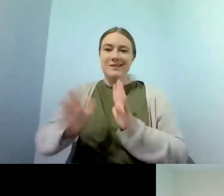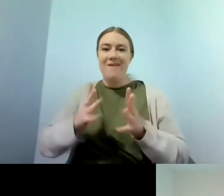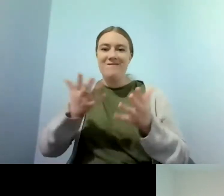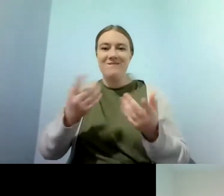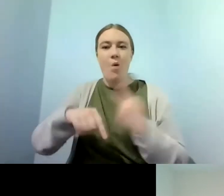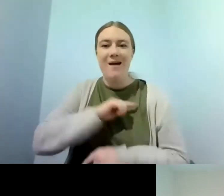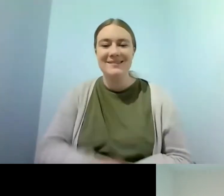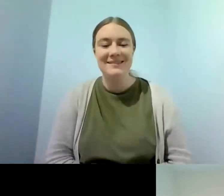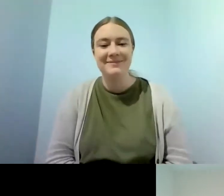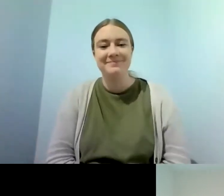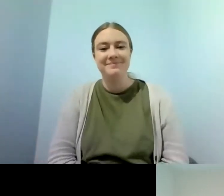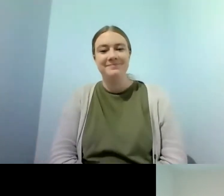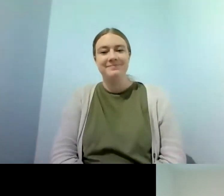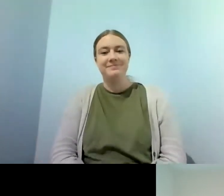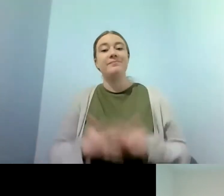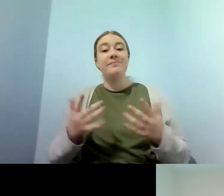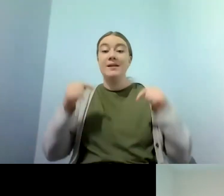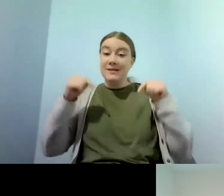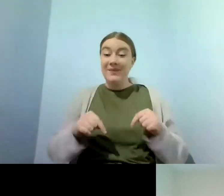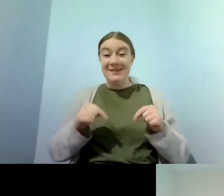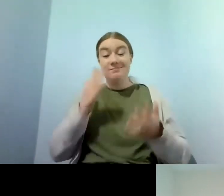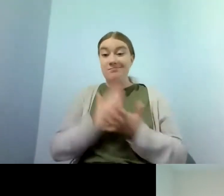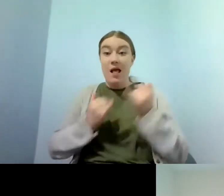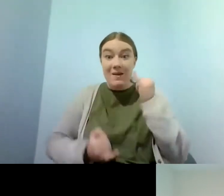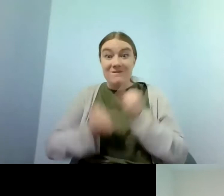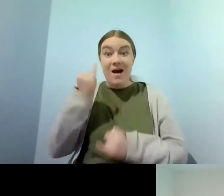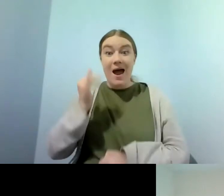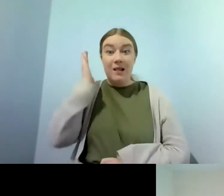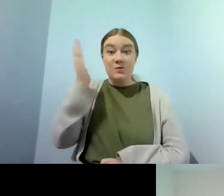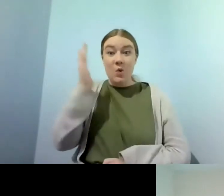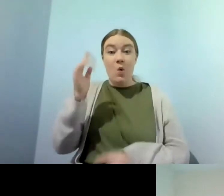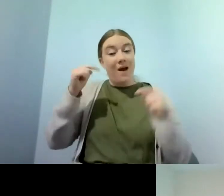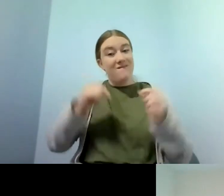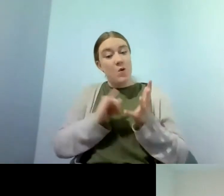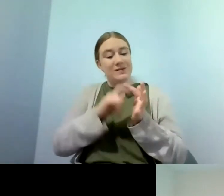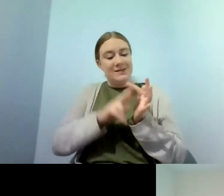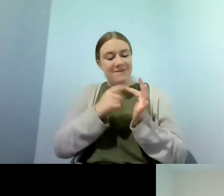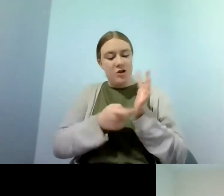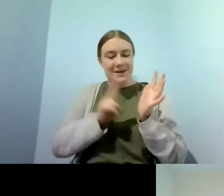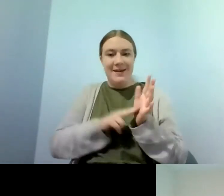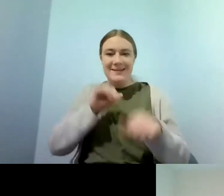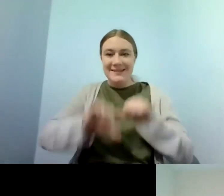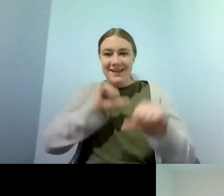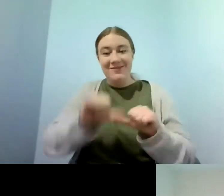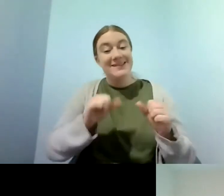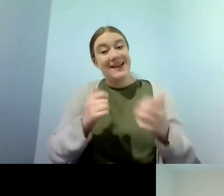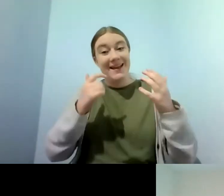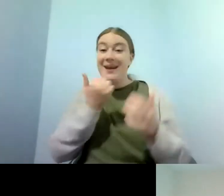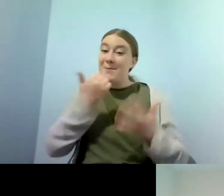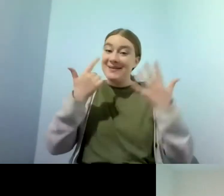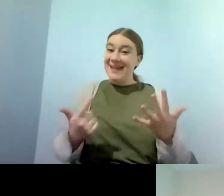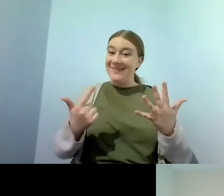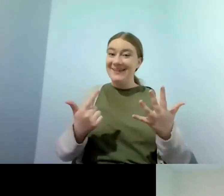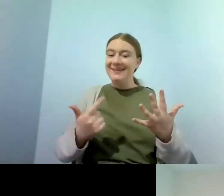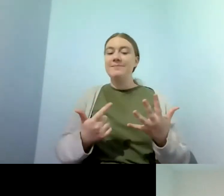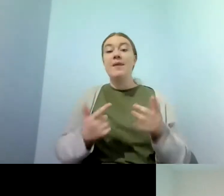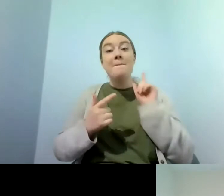um so this was the final talk on our severn series the the seventh and final talk um but we have made